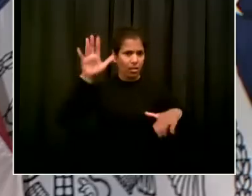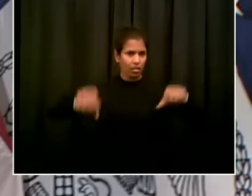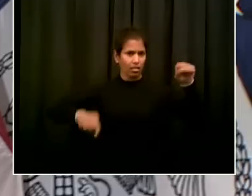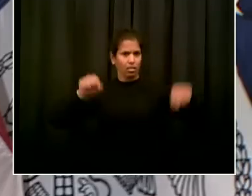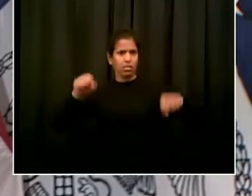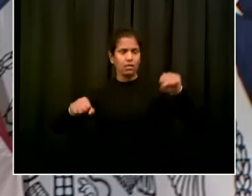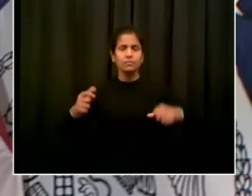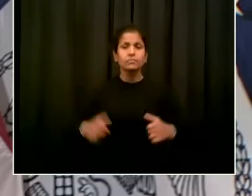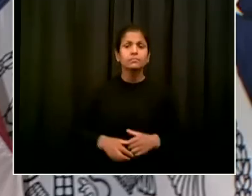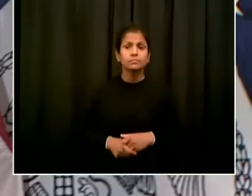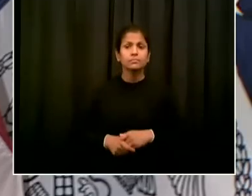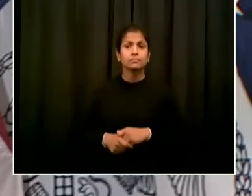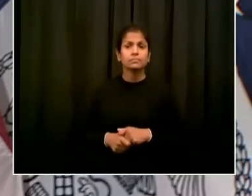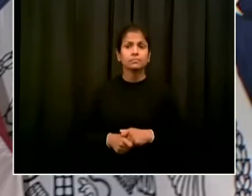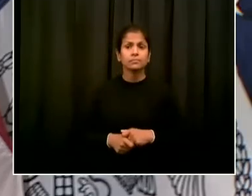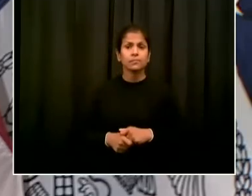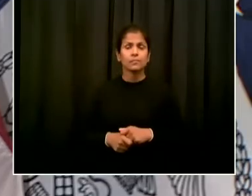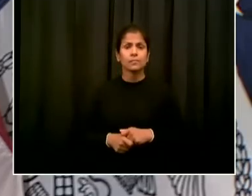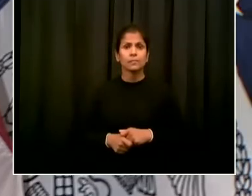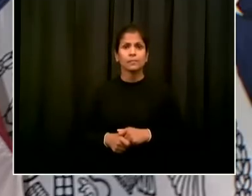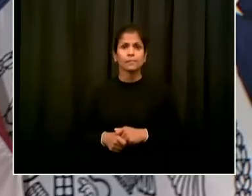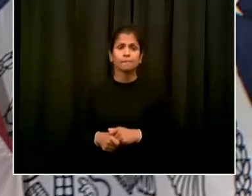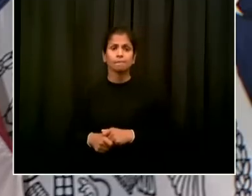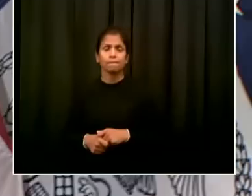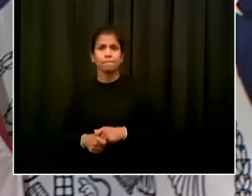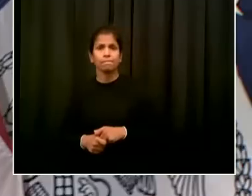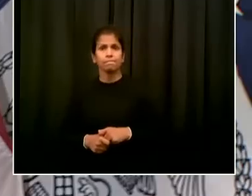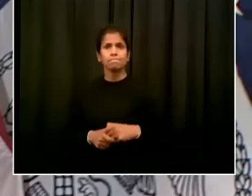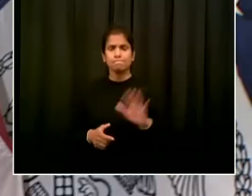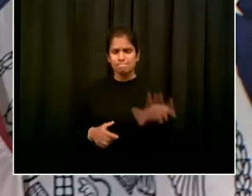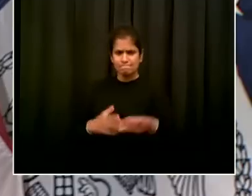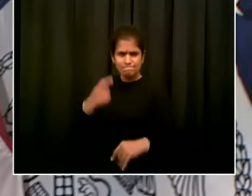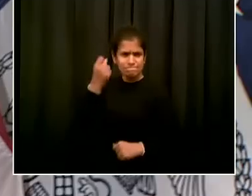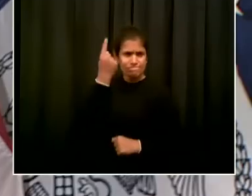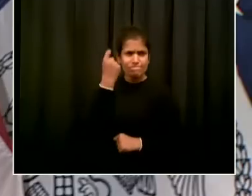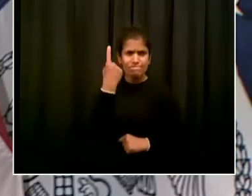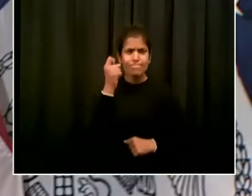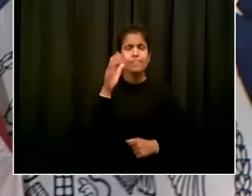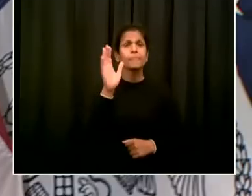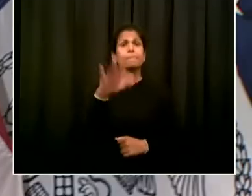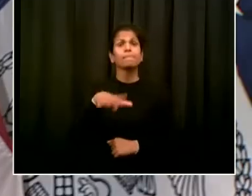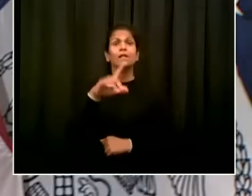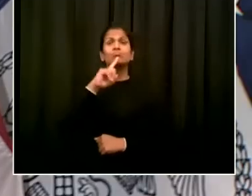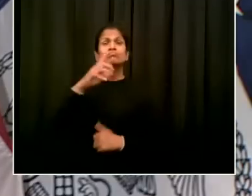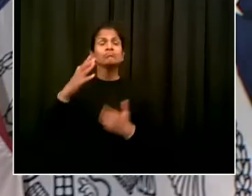W NOTHAT WE ARE WEEKS INTO THE CHSOOOOYL EEAR? THAA ITS A FAIR QUESTION. THE FIRST WE HAD